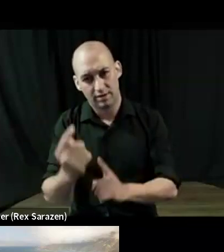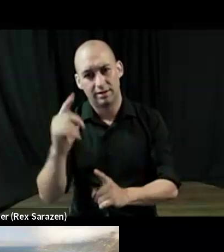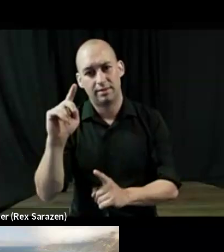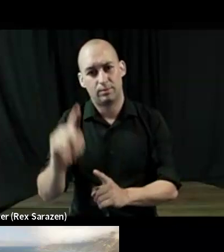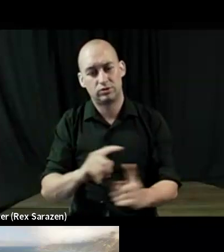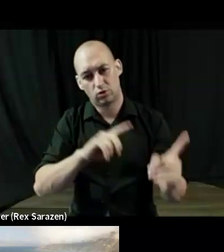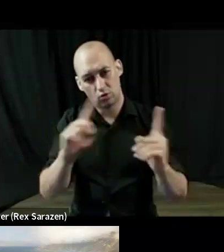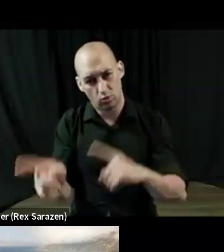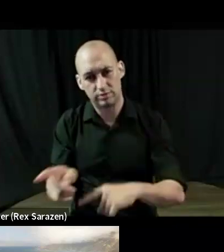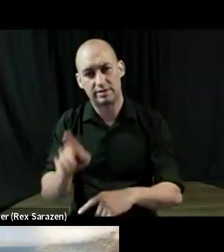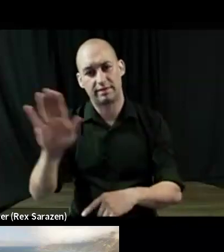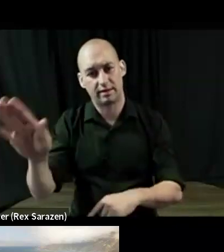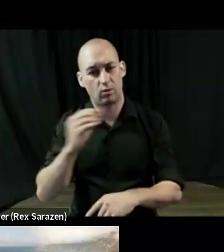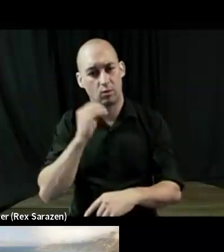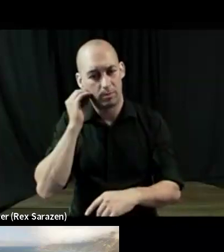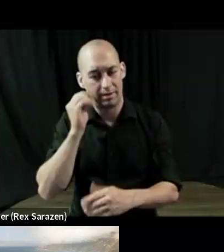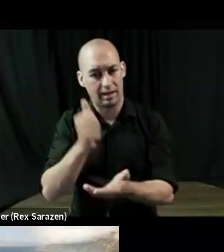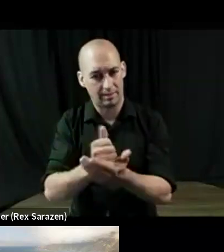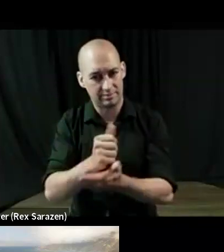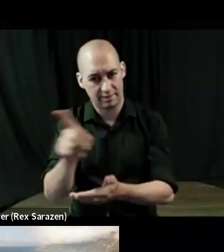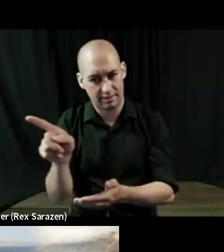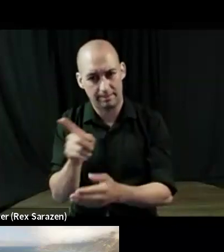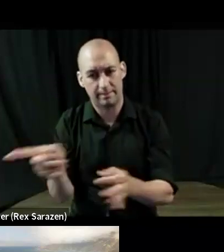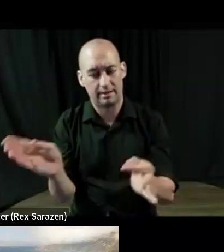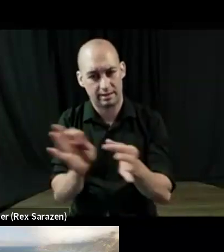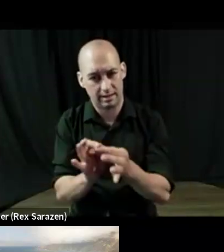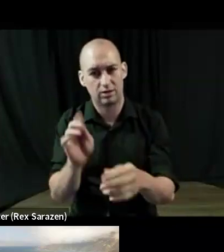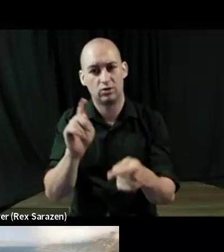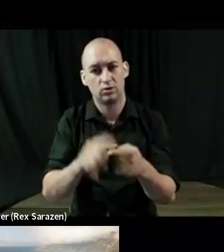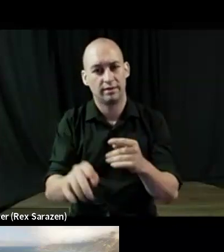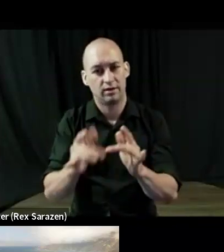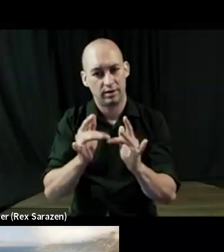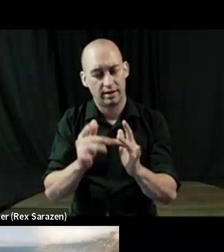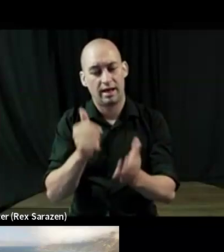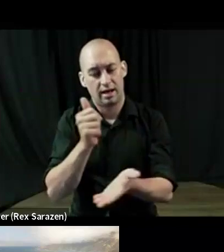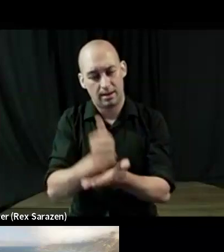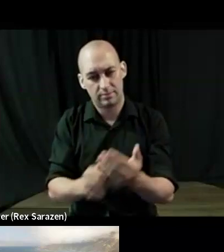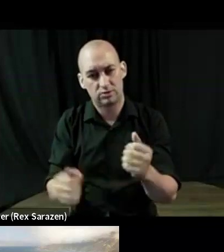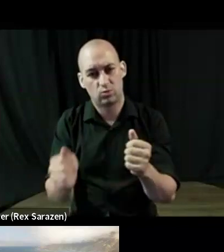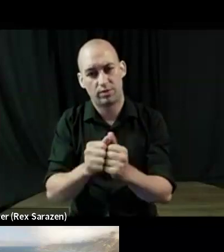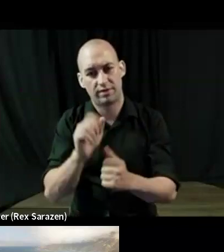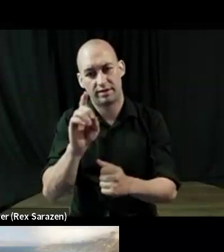and helps them connect to the Internet, helps them with their devices, and makes it easy for them,